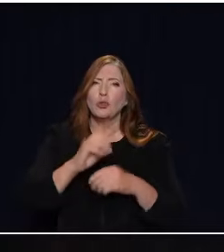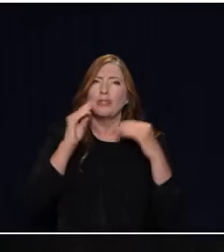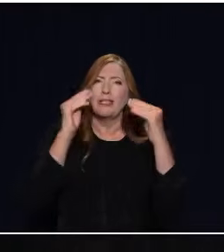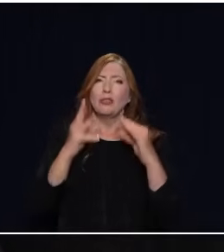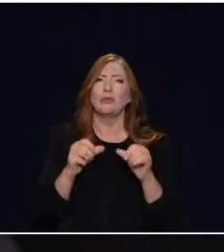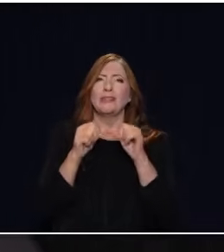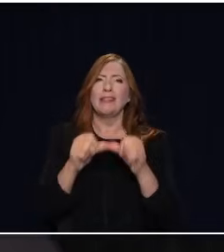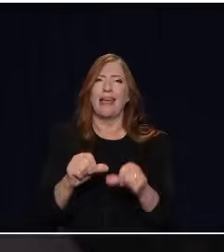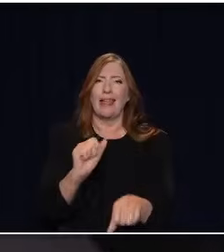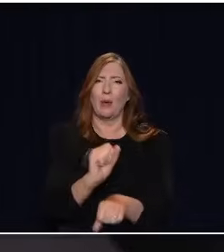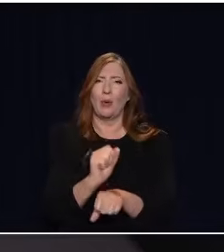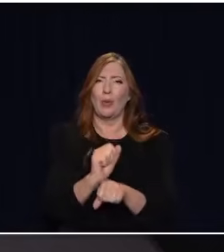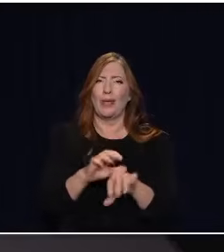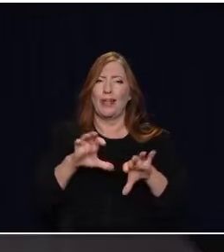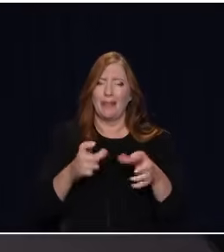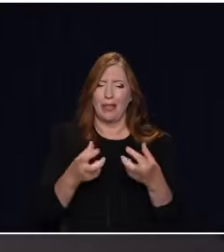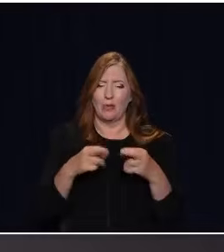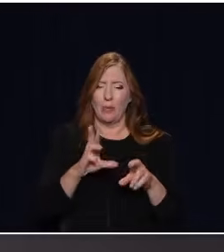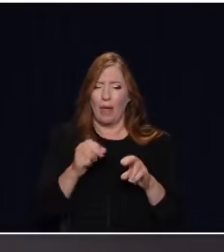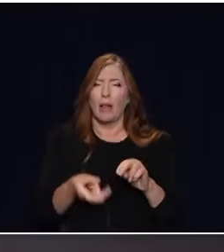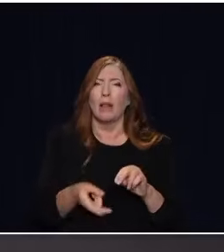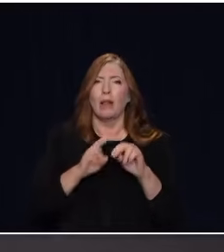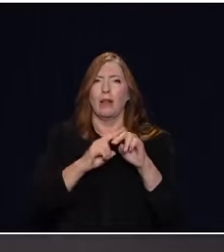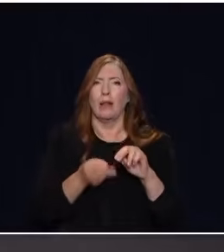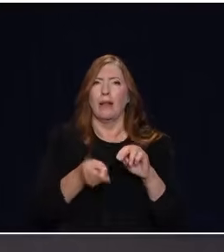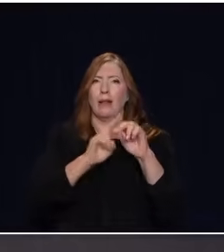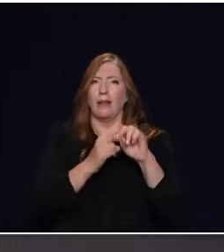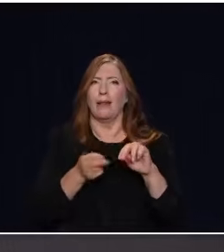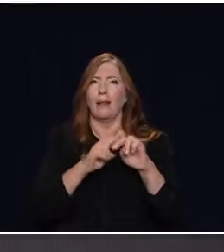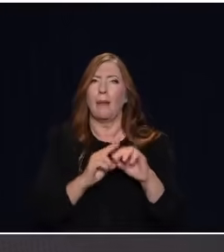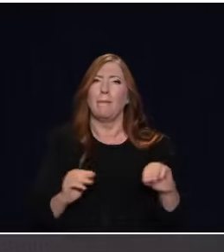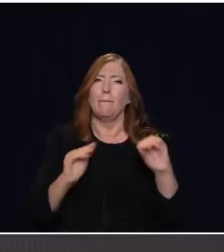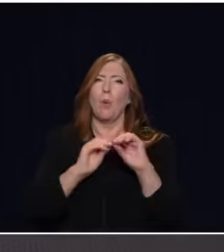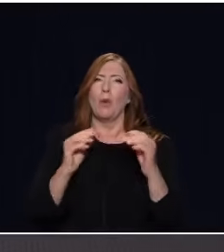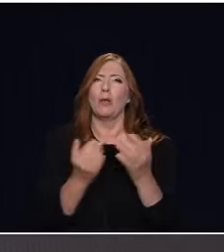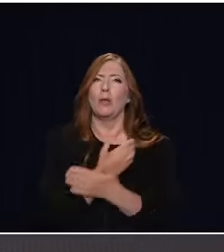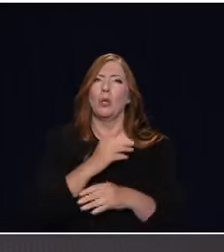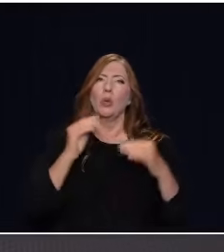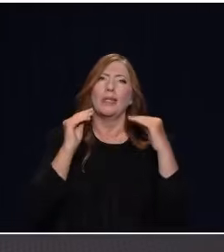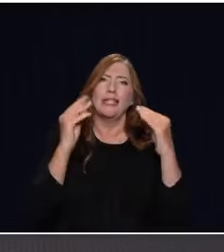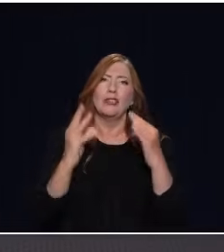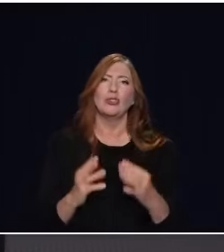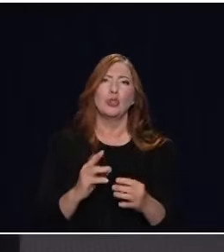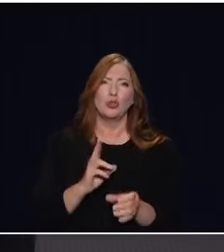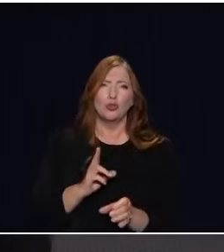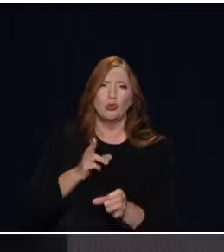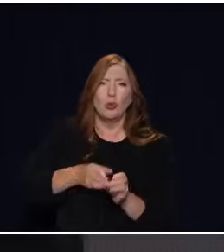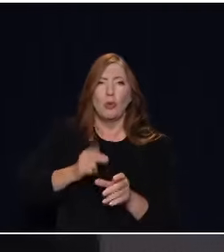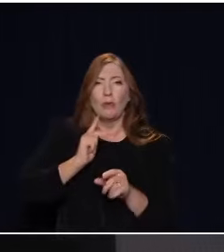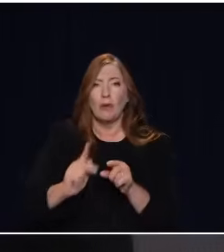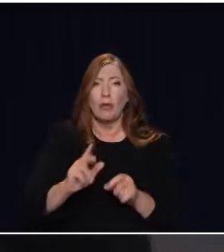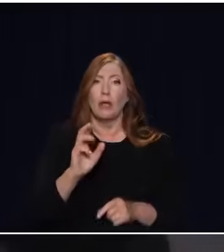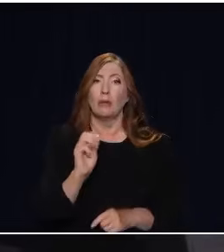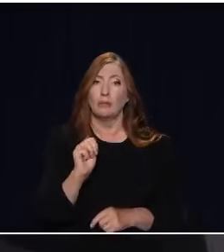CRISIS LEVEL. BEYOND TEACHER PAY, WHAT CAN BE DONE TO NOT ONLY KEEP TEACHERS